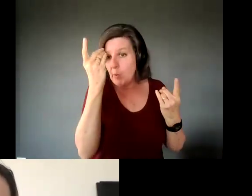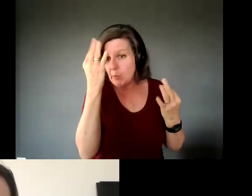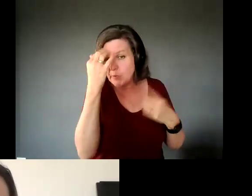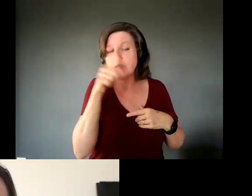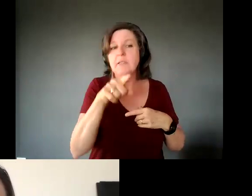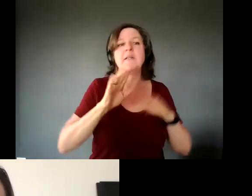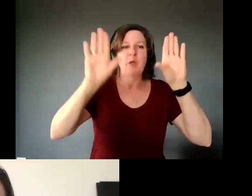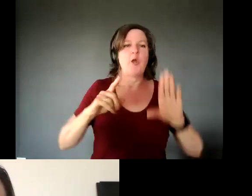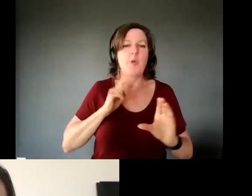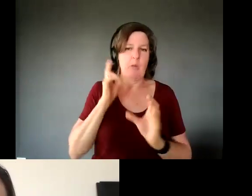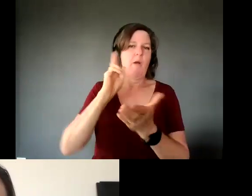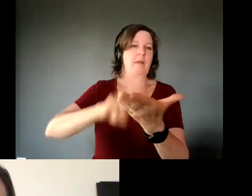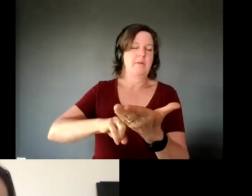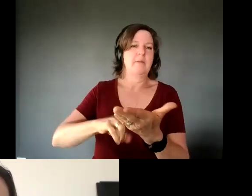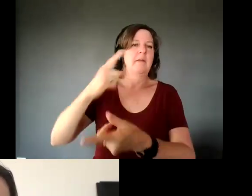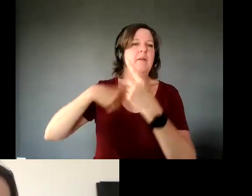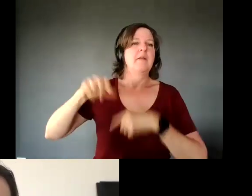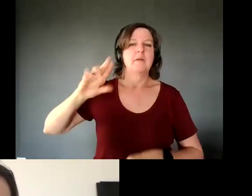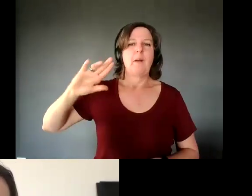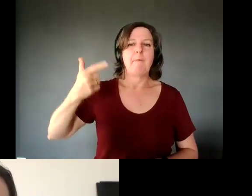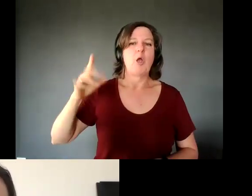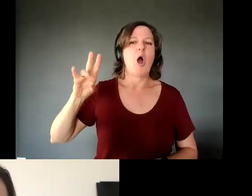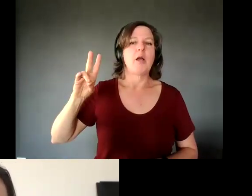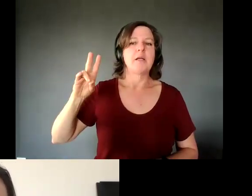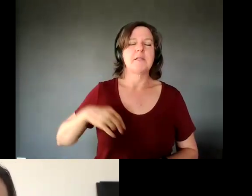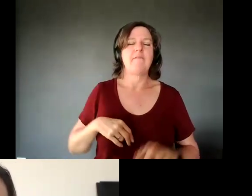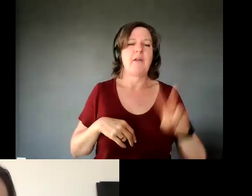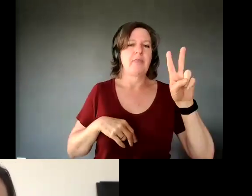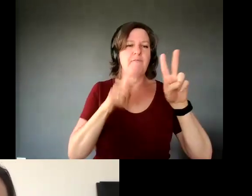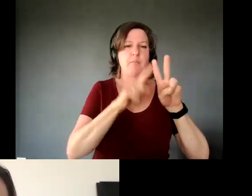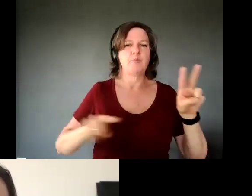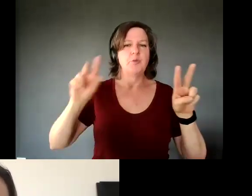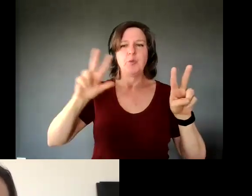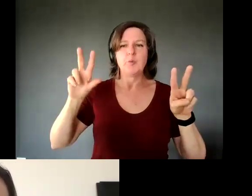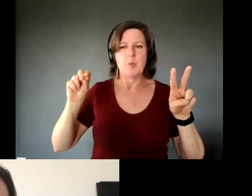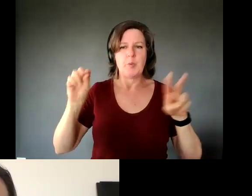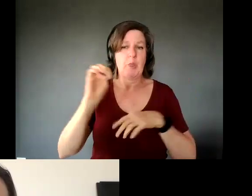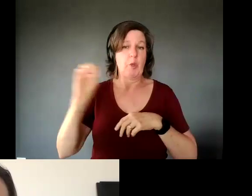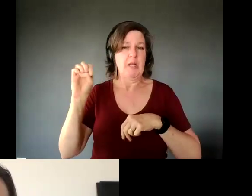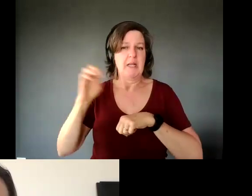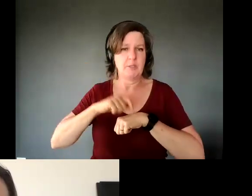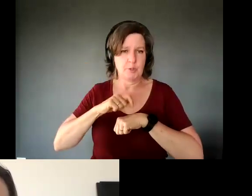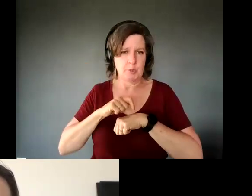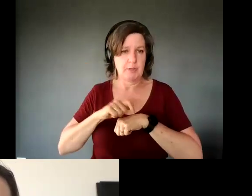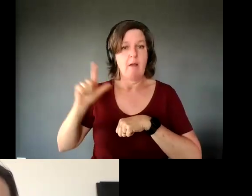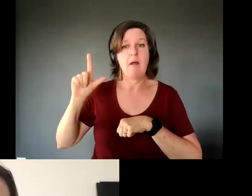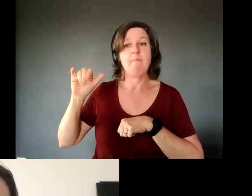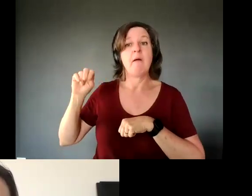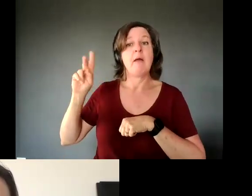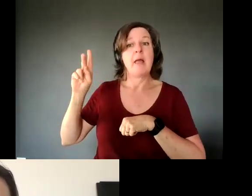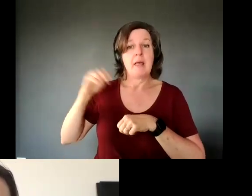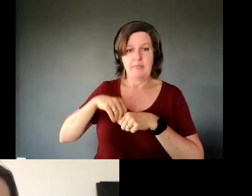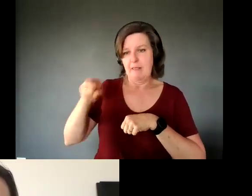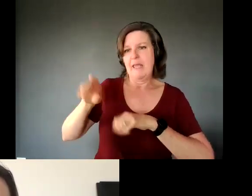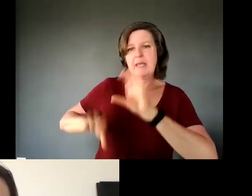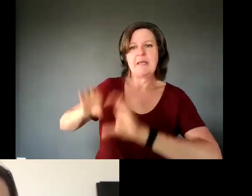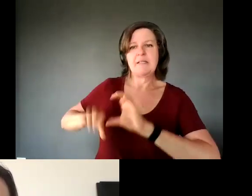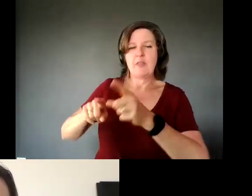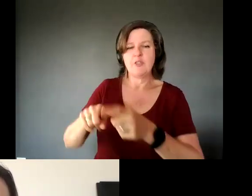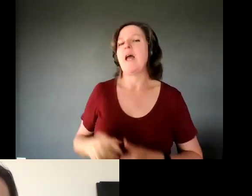And coming up on August the seven from 2:00 to 3:30 Eastern Time. And the link to it is in the chat.